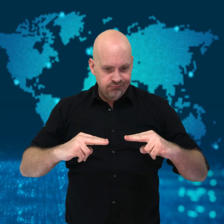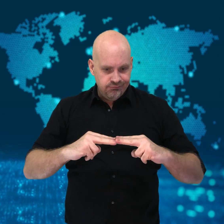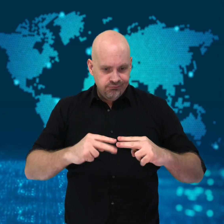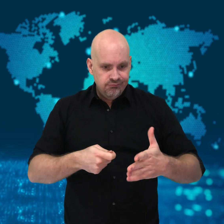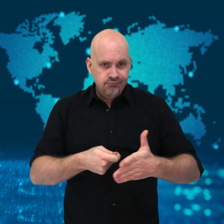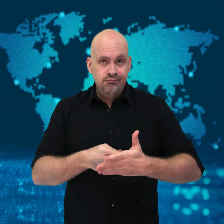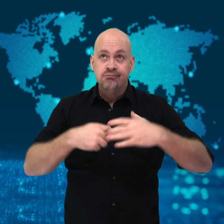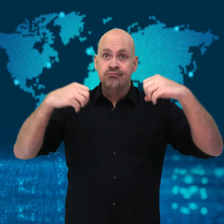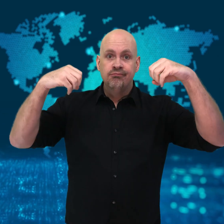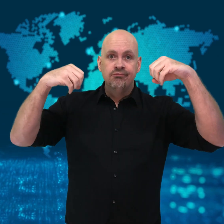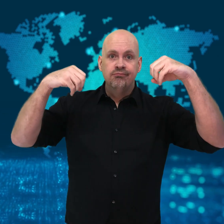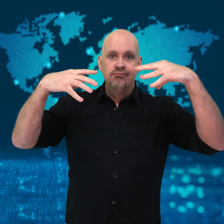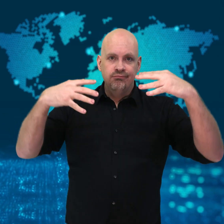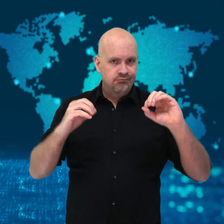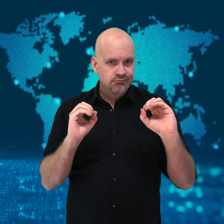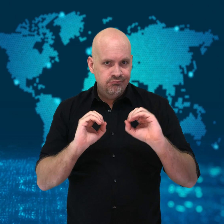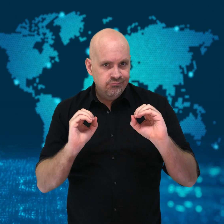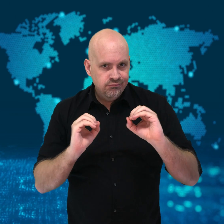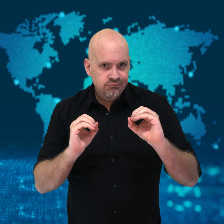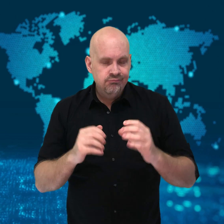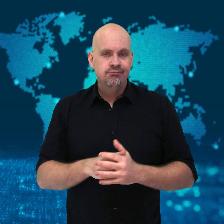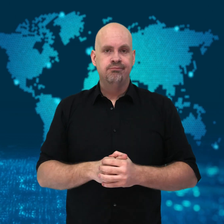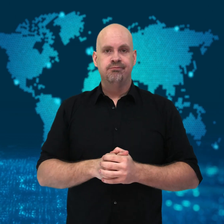Others lost water.